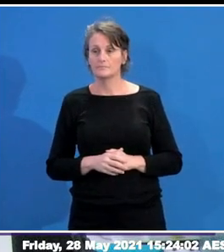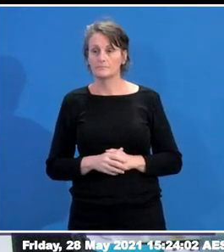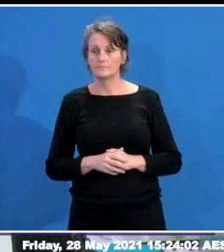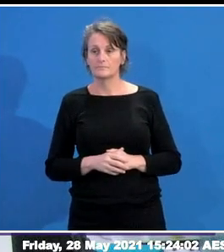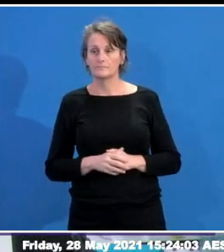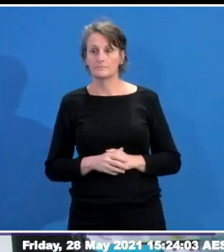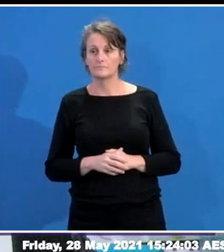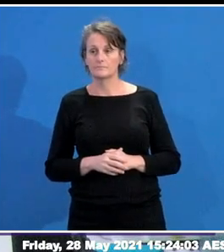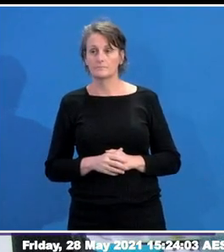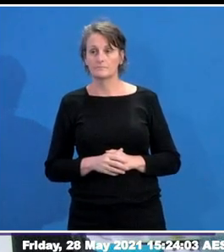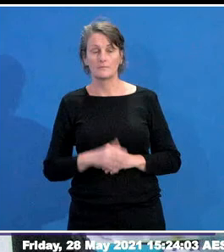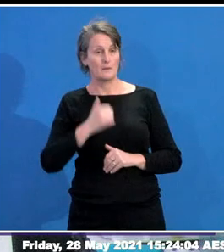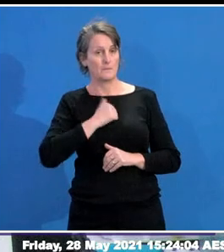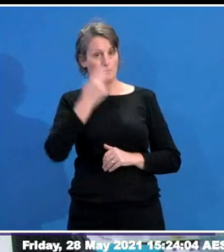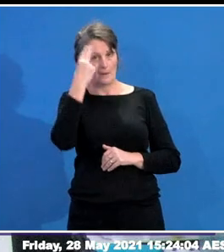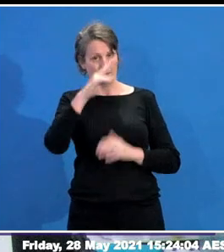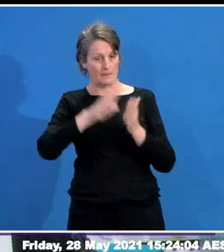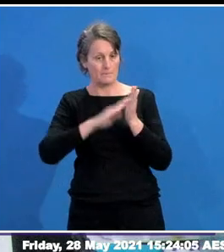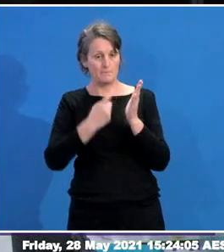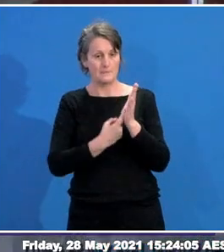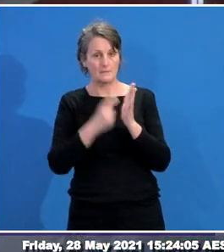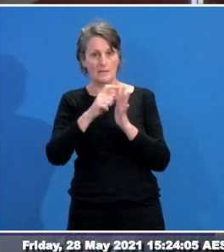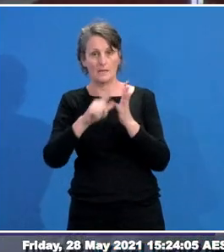Commissioner Head, my name is Duggan, I appear for Sunnyfield.